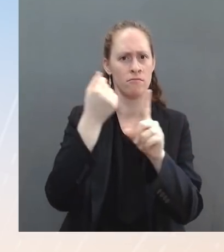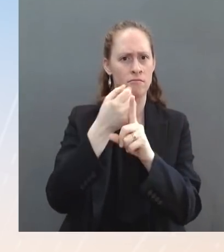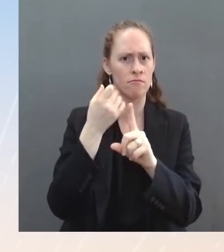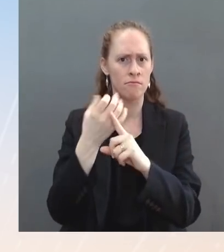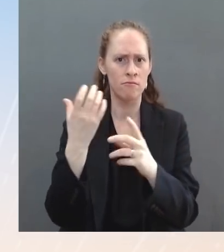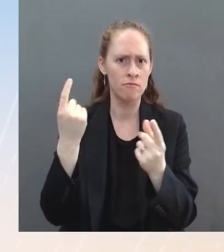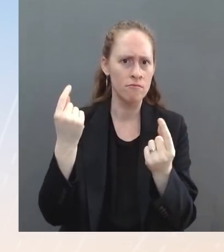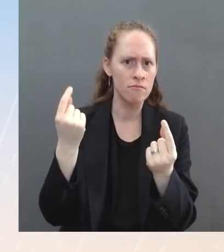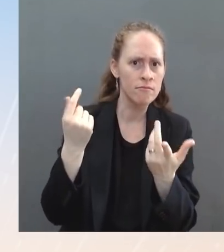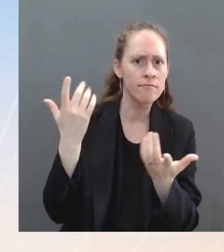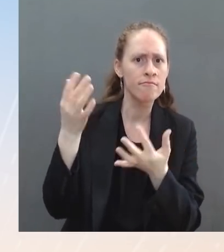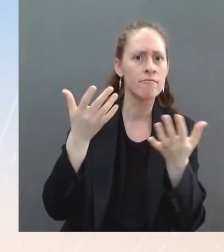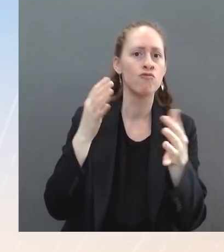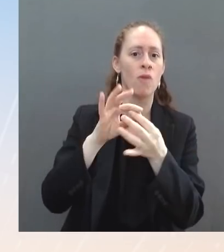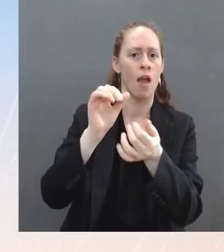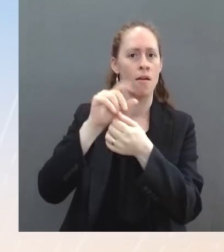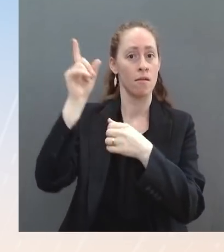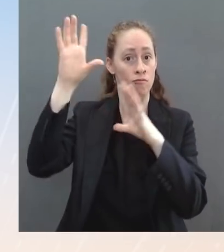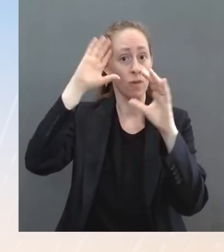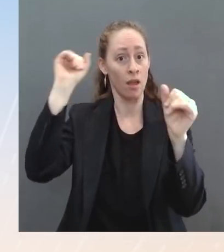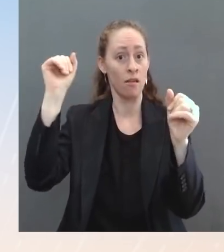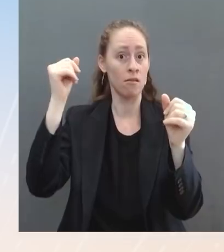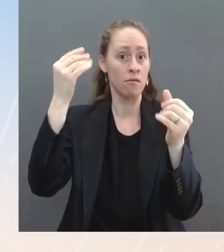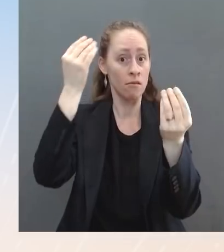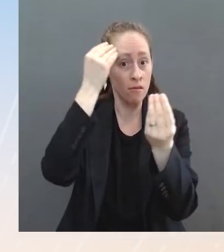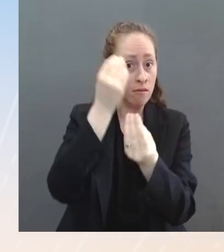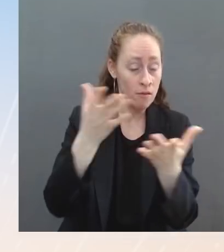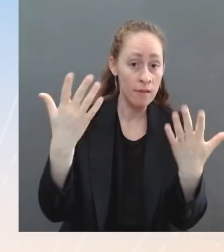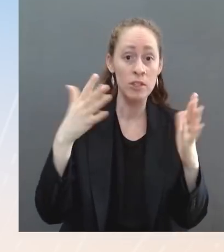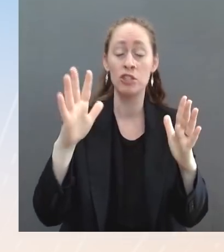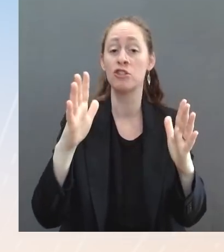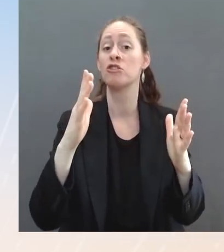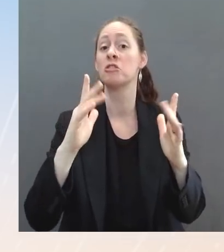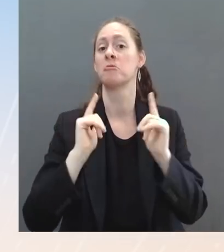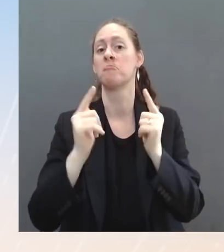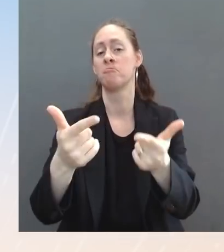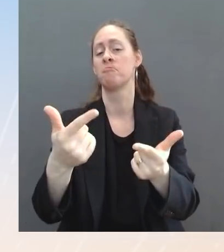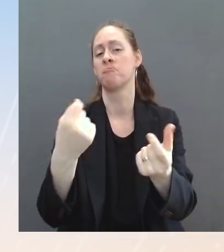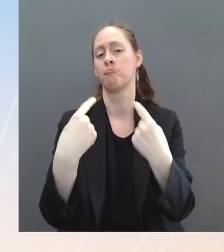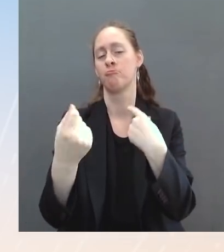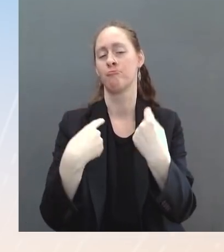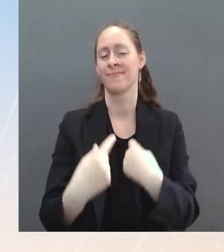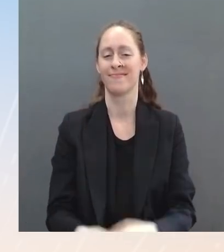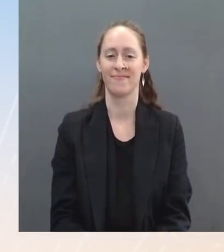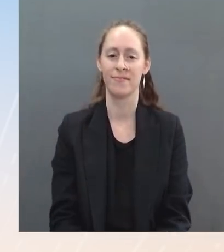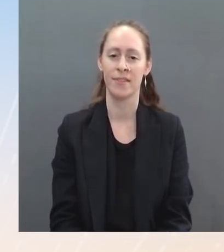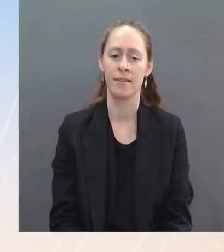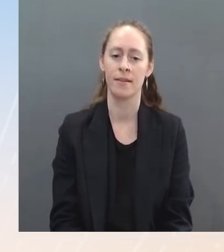The first is on the release of the Strategic Petroleum Reserve.